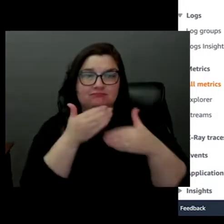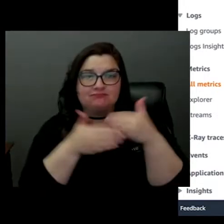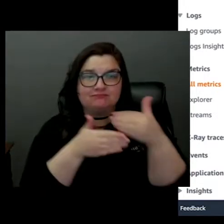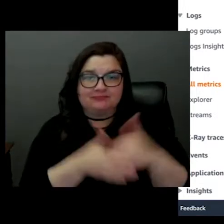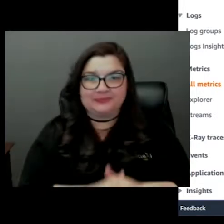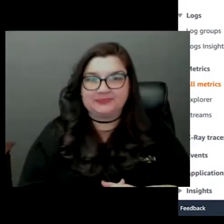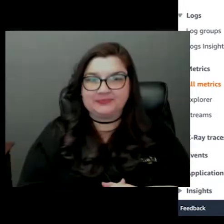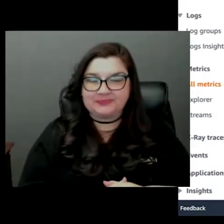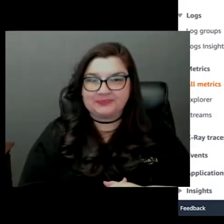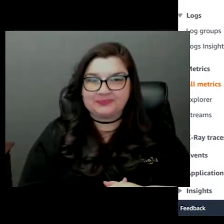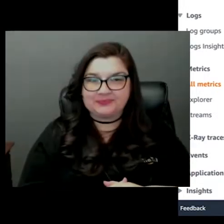One of them is-